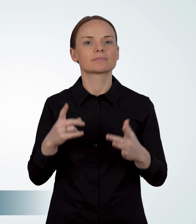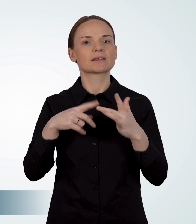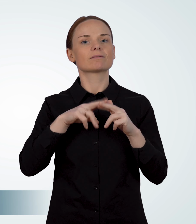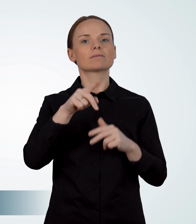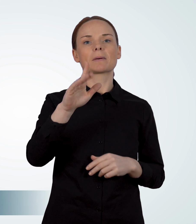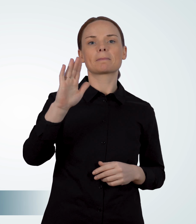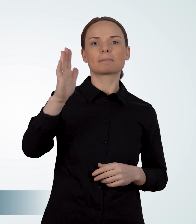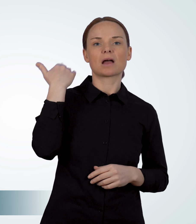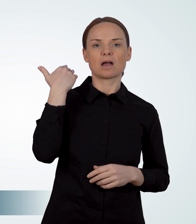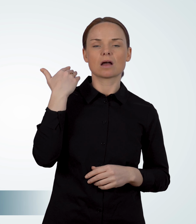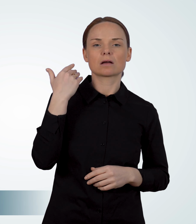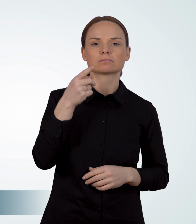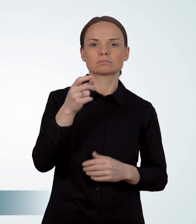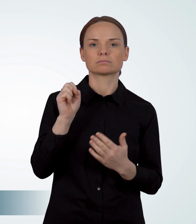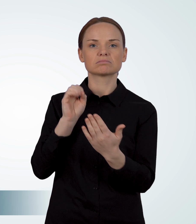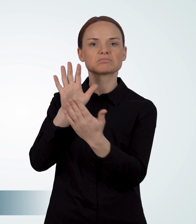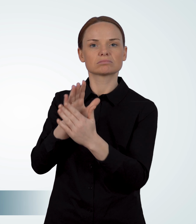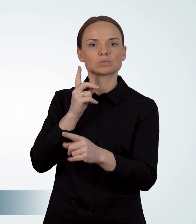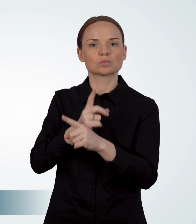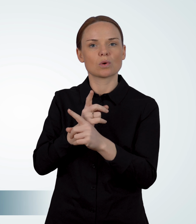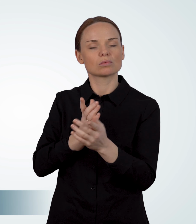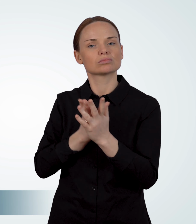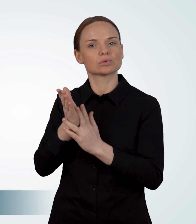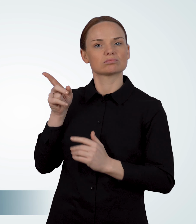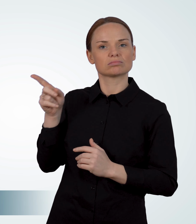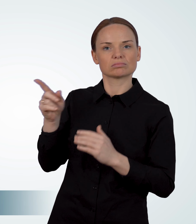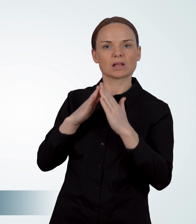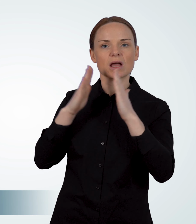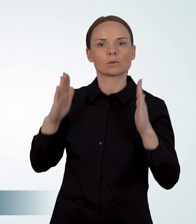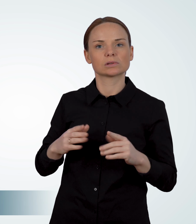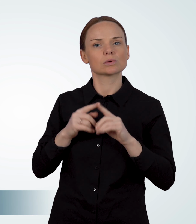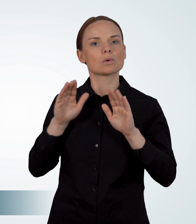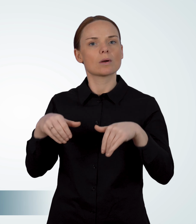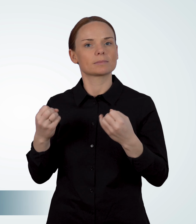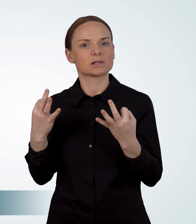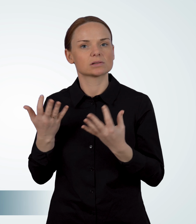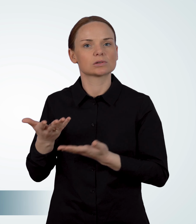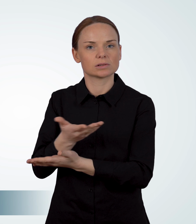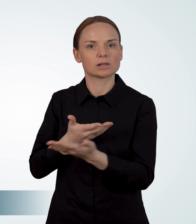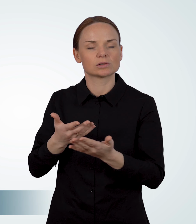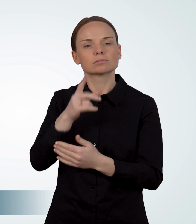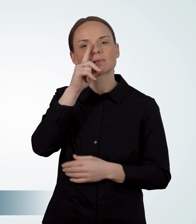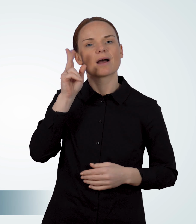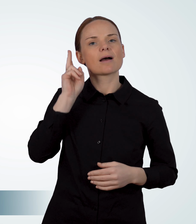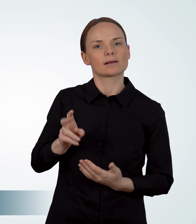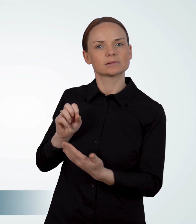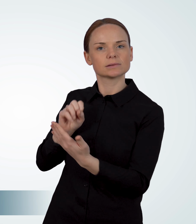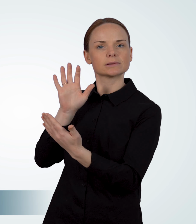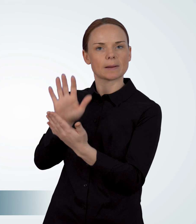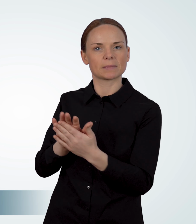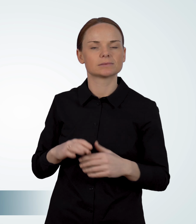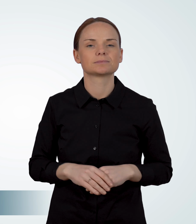If you have made a submission to a previous housing or homelessness consultation, you are welcome to re-submit it.